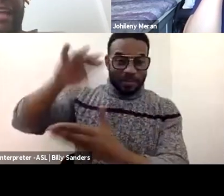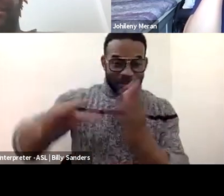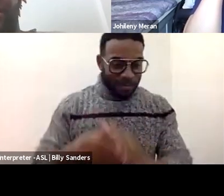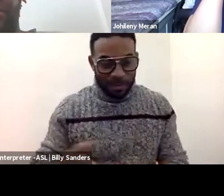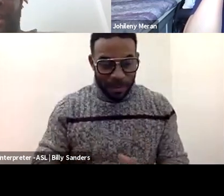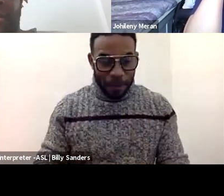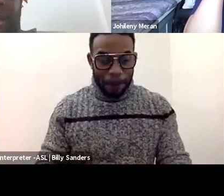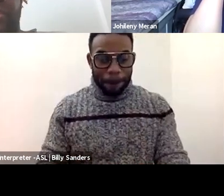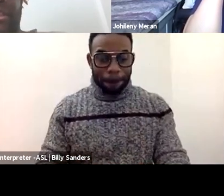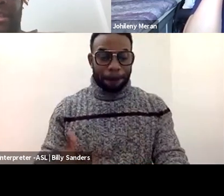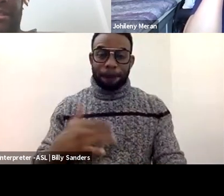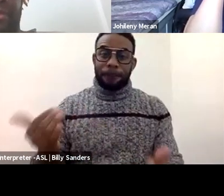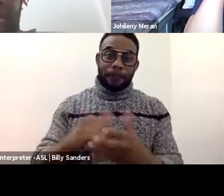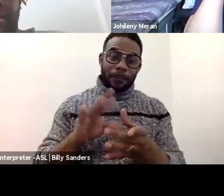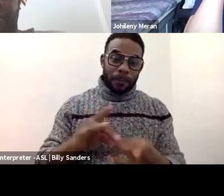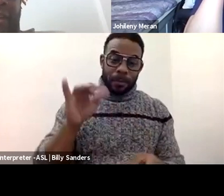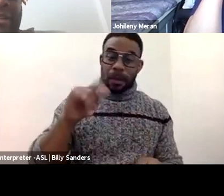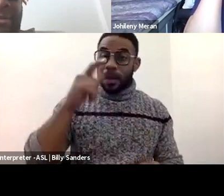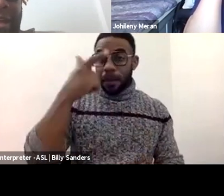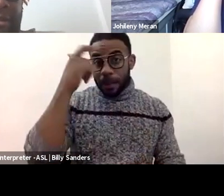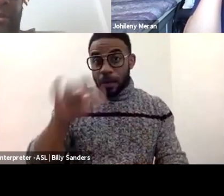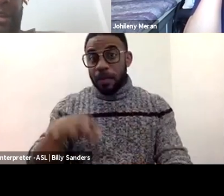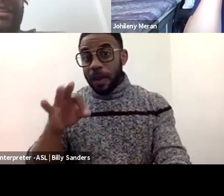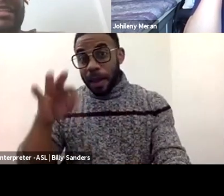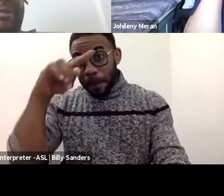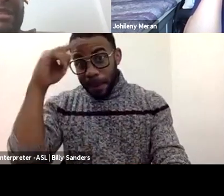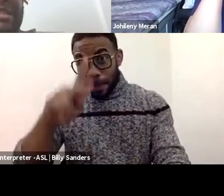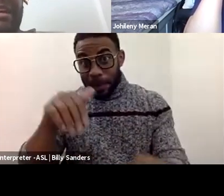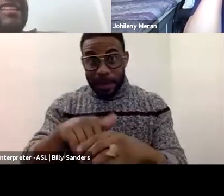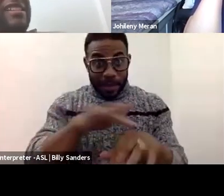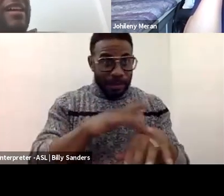just want to reiterate that just because you find Black people in these places does not